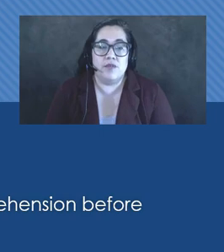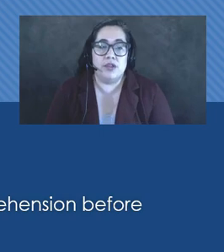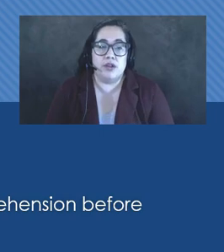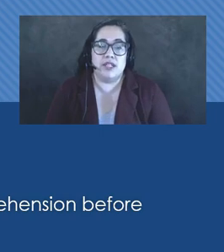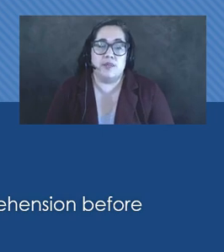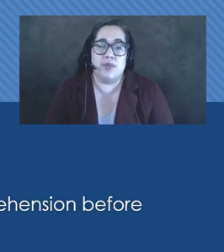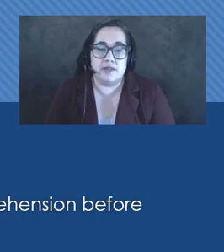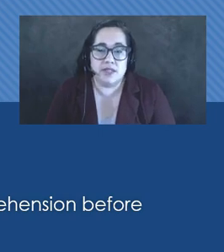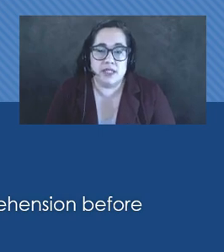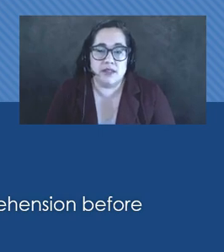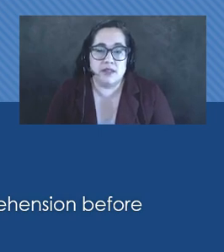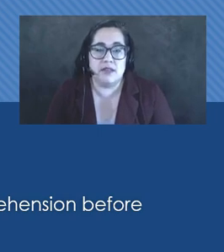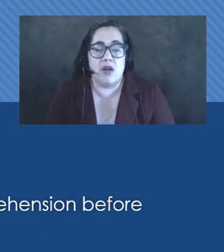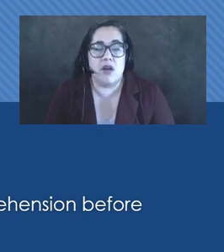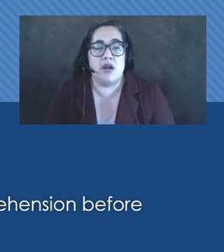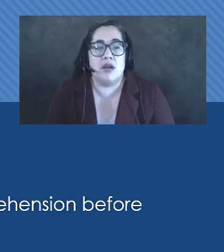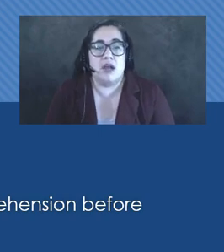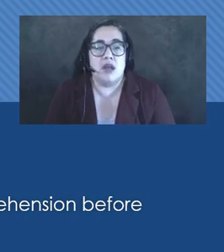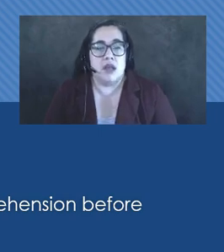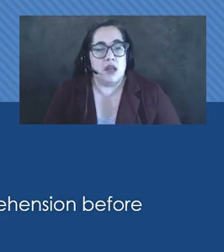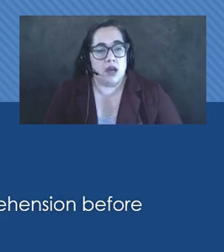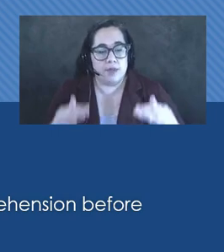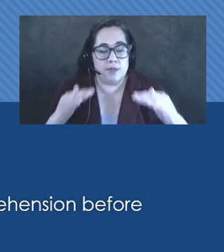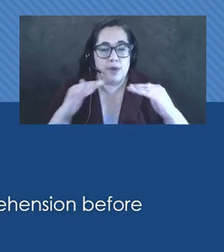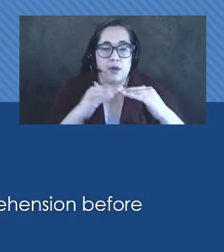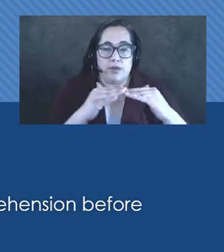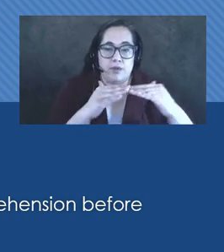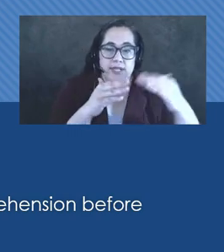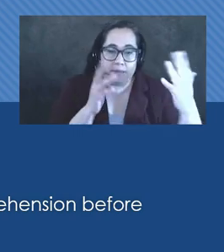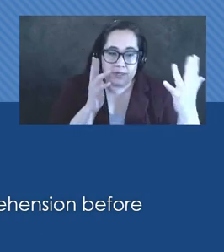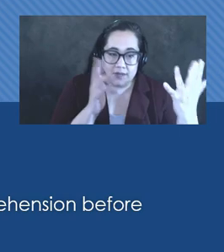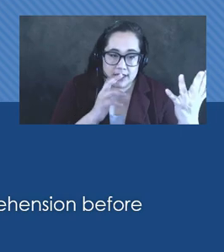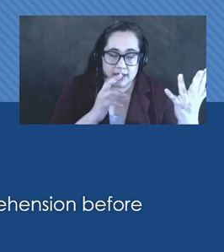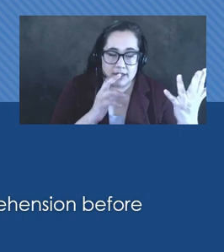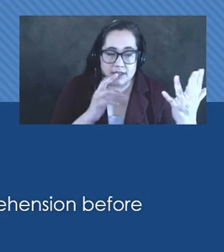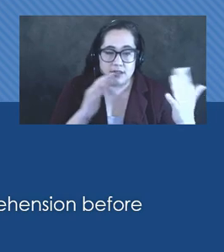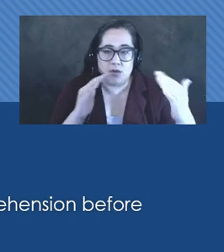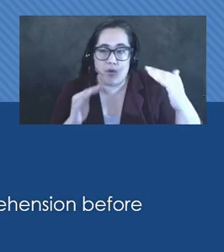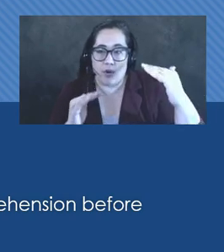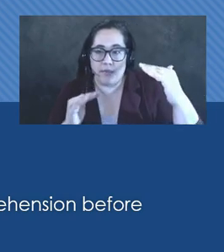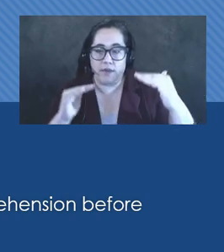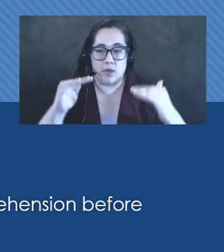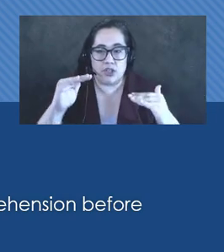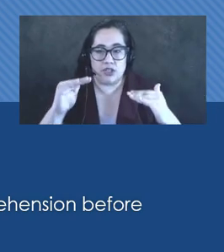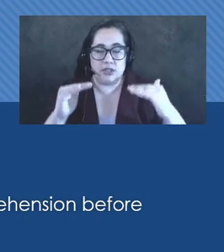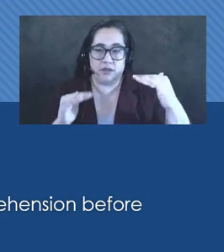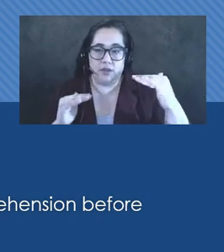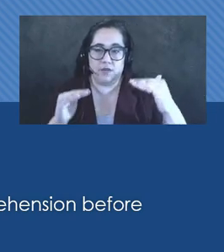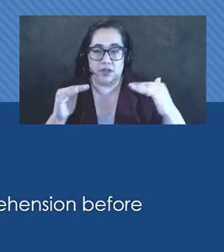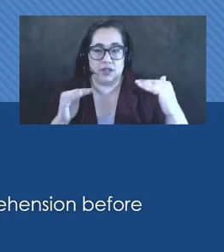feel your expressive skills are up to par with your receptive skills or maybe which you feel you